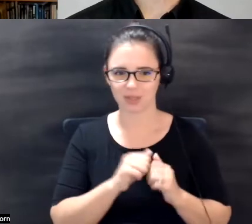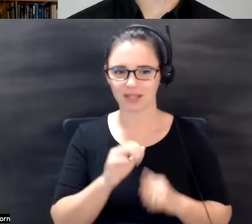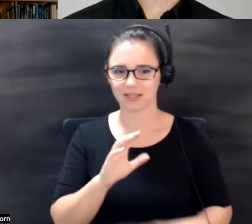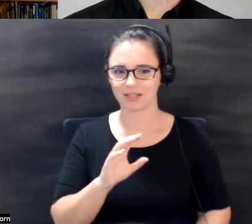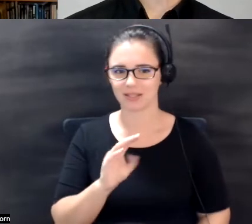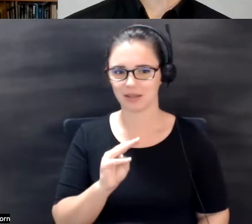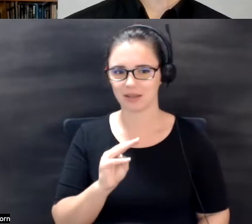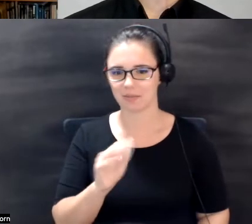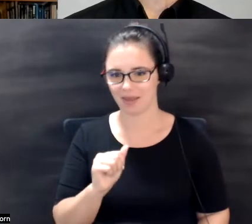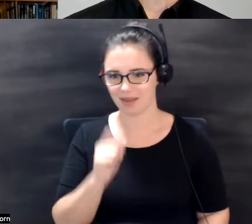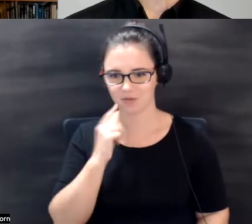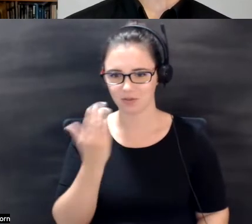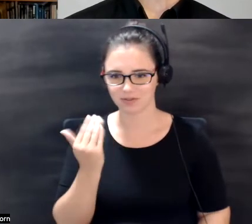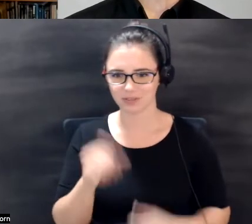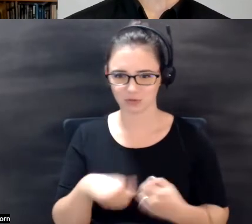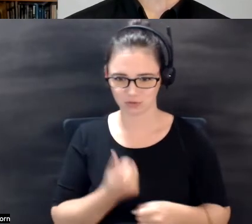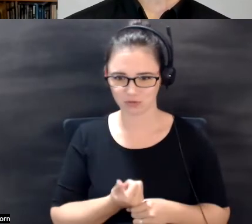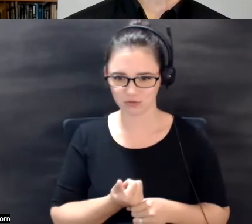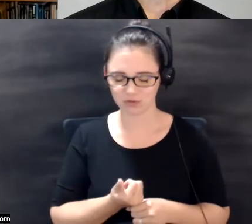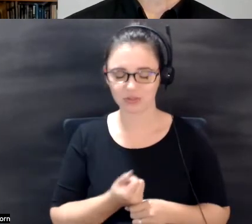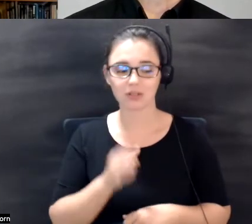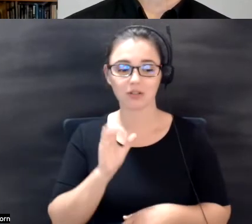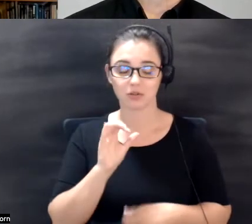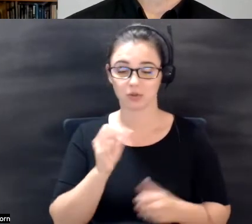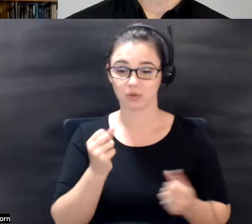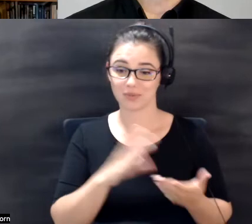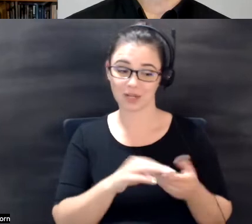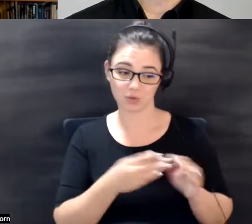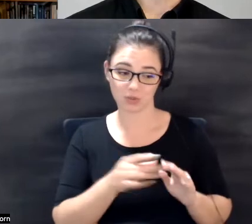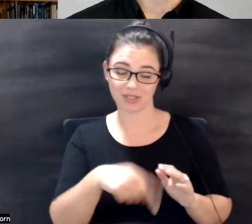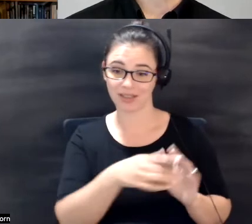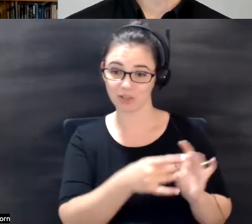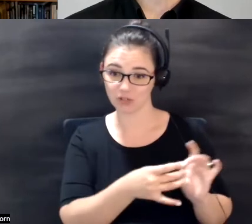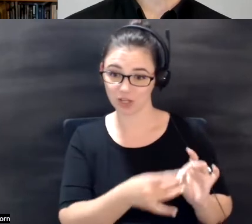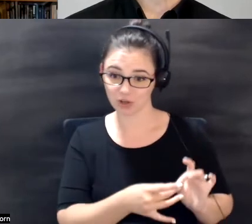And the stories that people shared, you know, say directly with me.